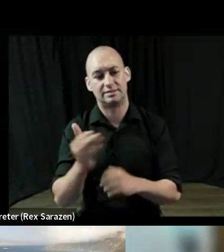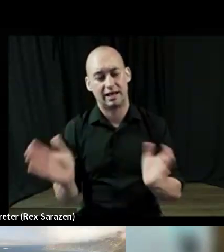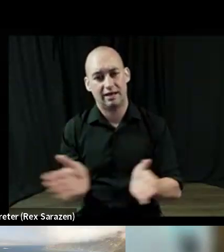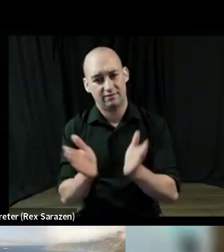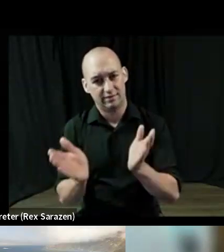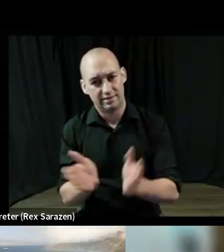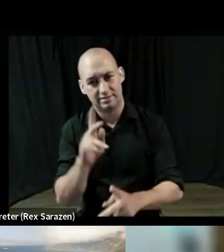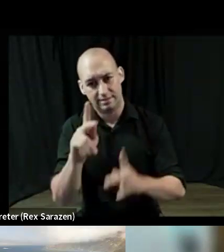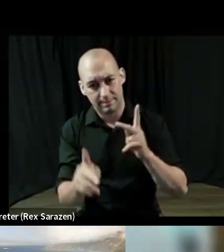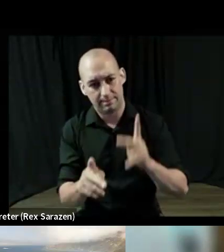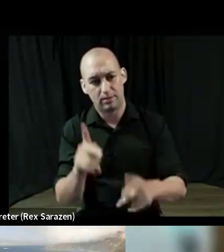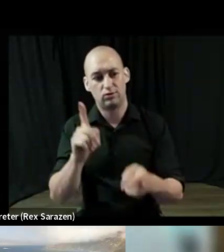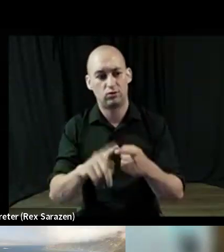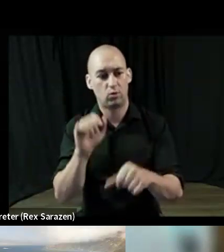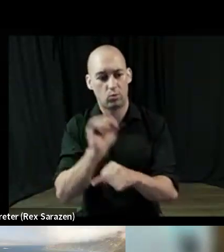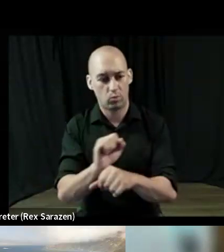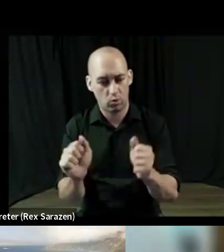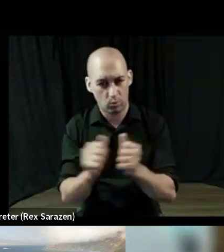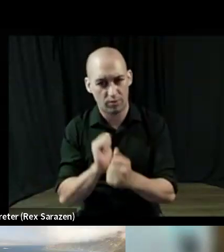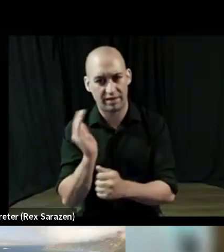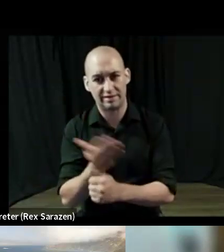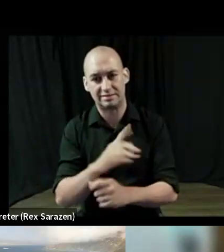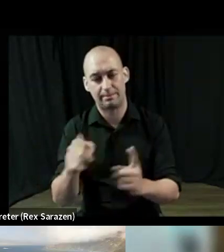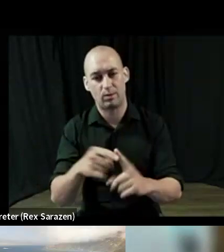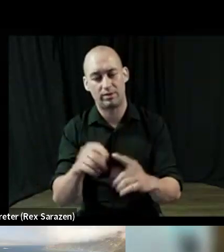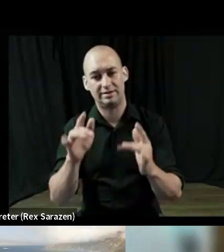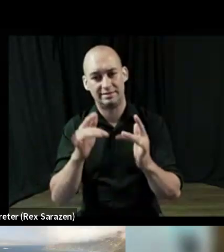even work with us with digital literacy. And then get a computer. I mean, come on, you're